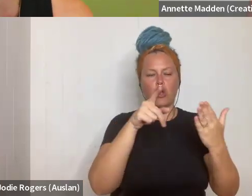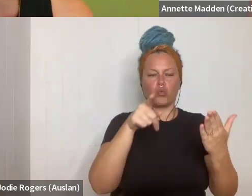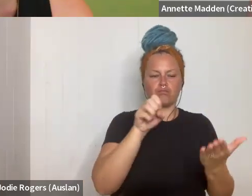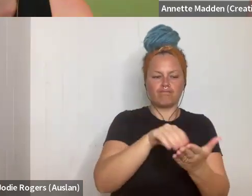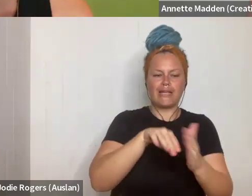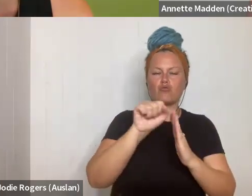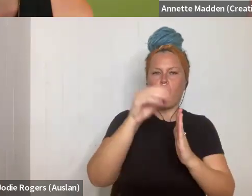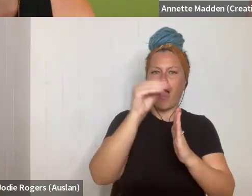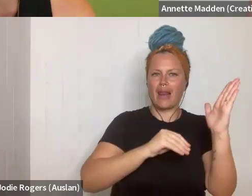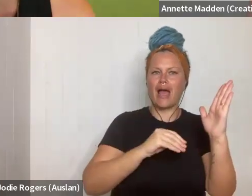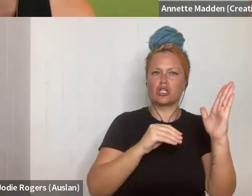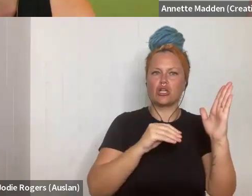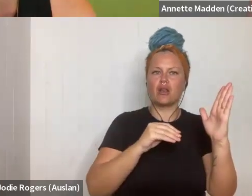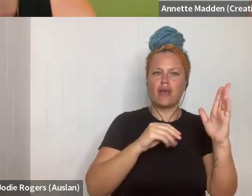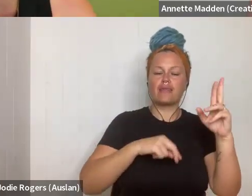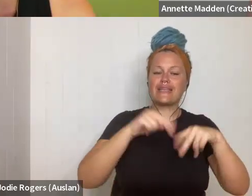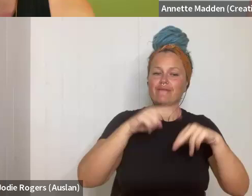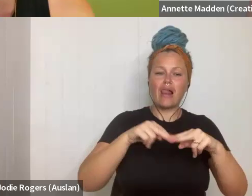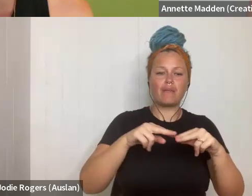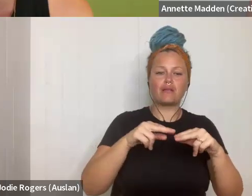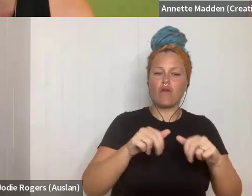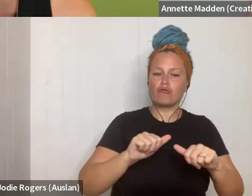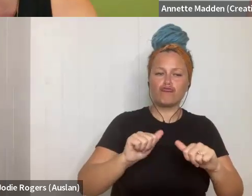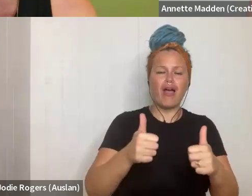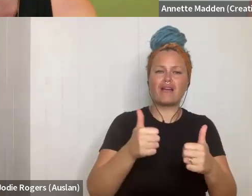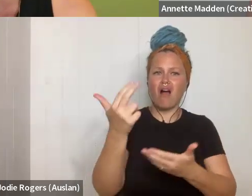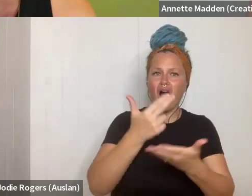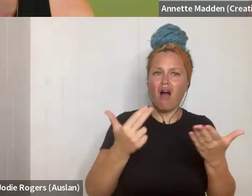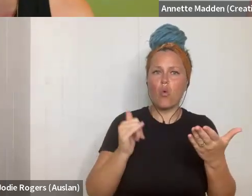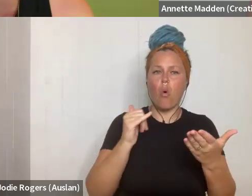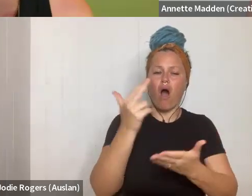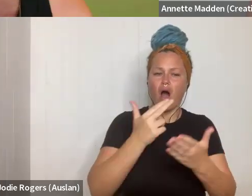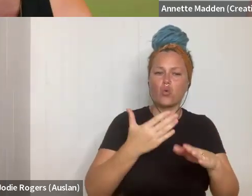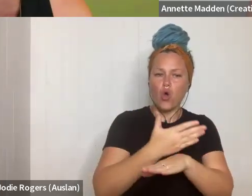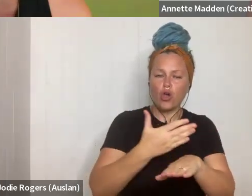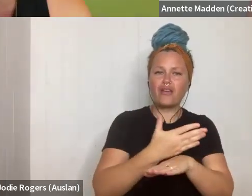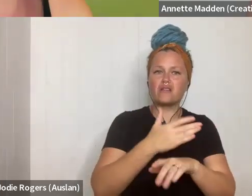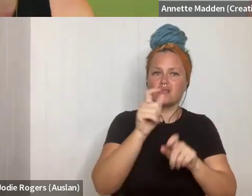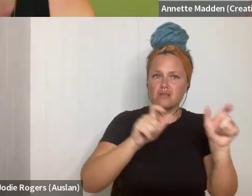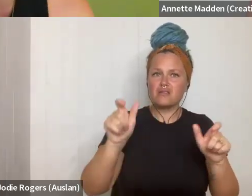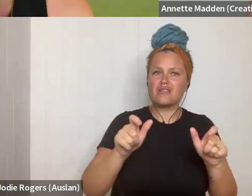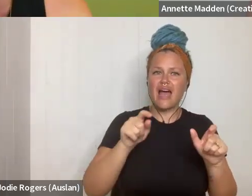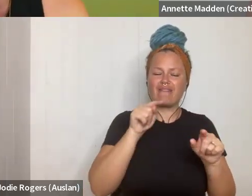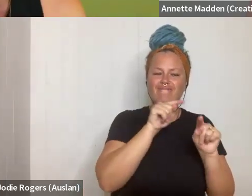your vision ideas, you're right artistic rationale, that is being proposed in your application, the